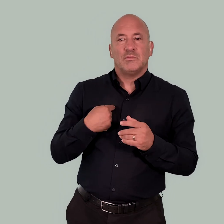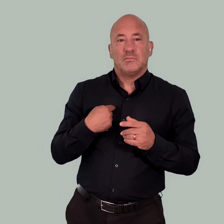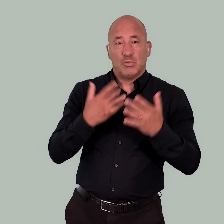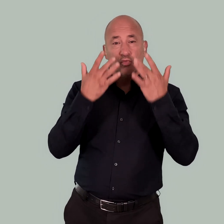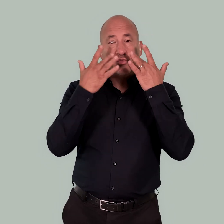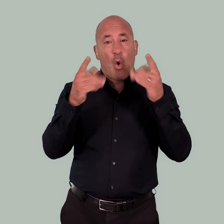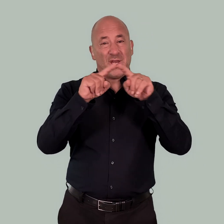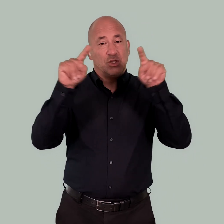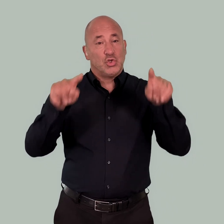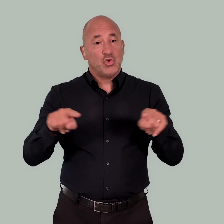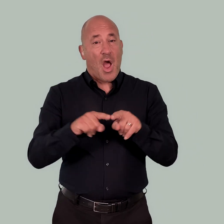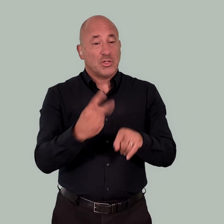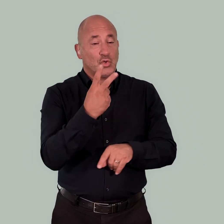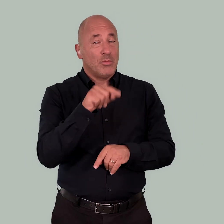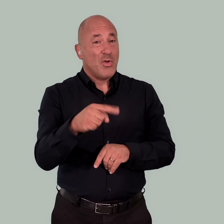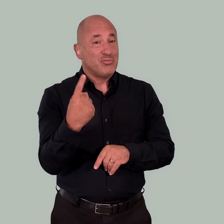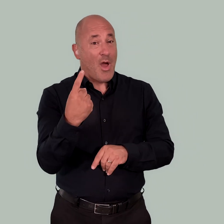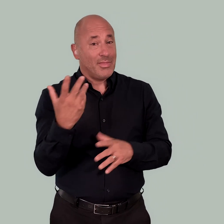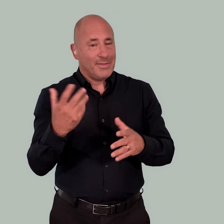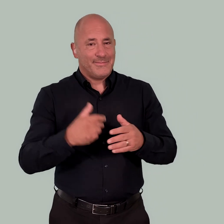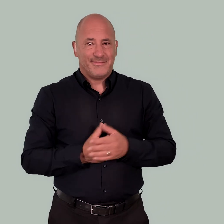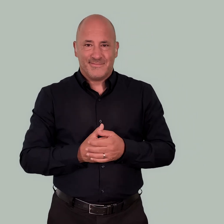as illustrated in Chart 2.1.